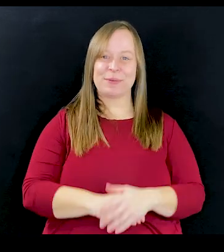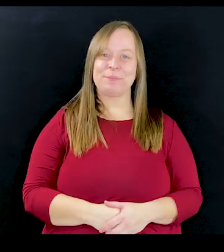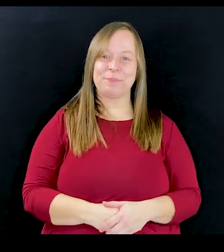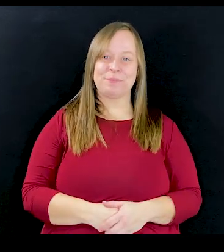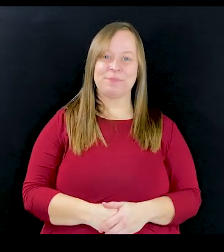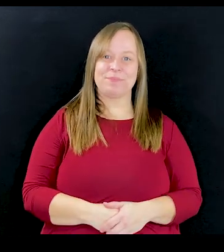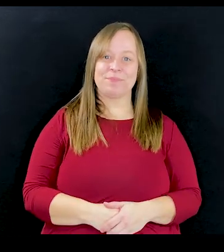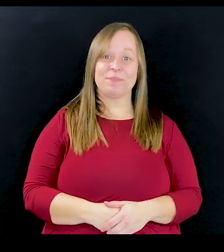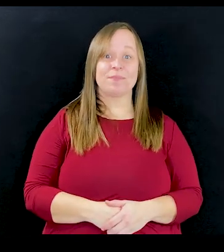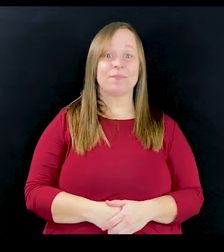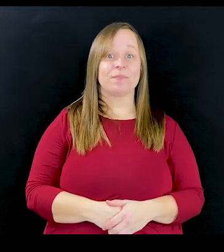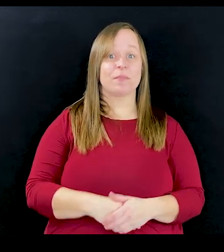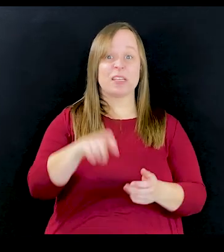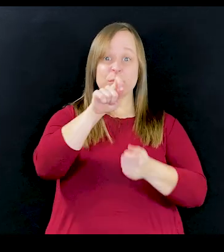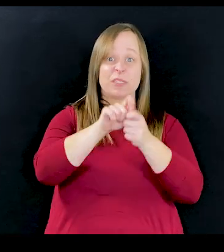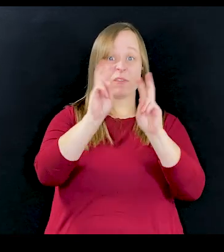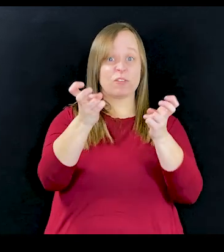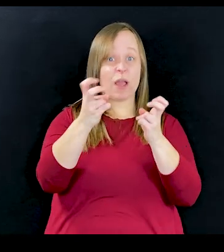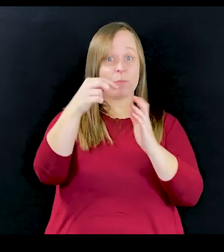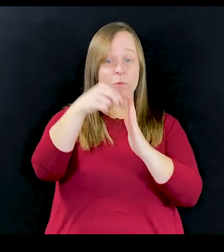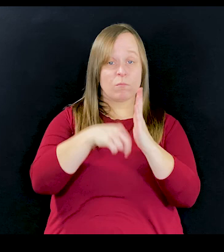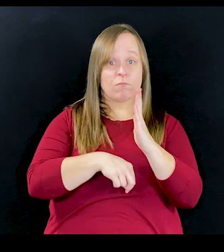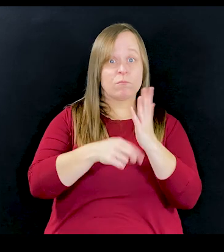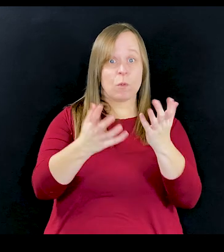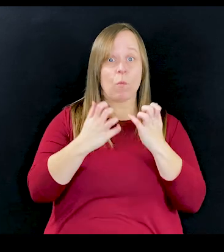and share this post. If there is a subject you would like